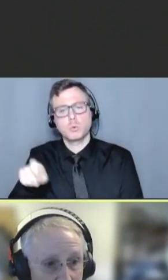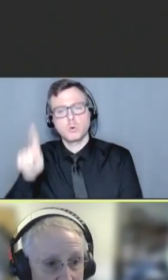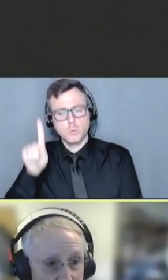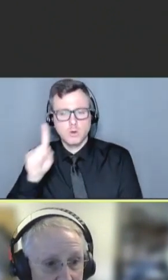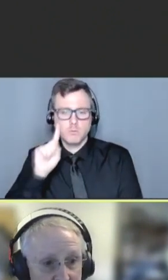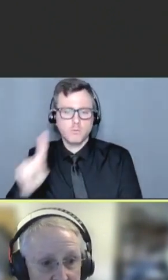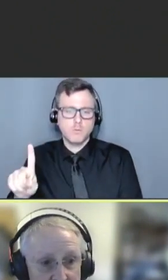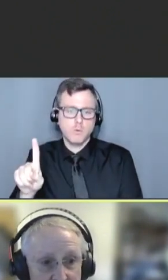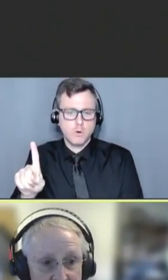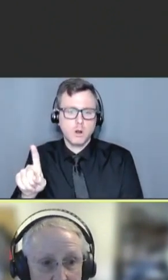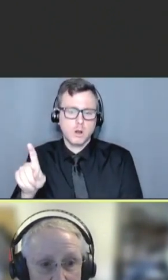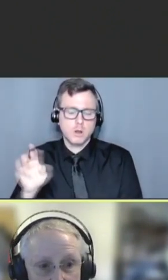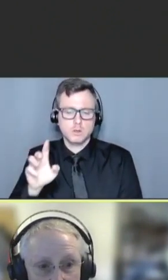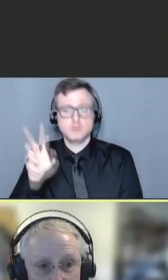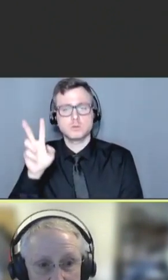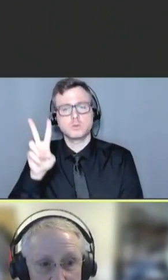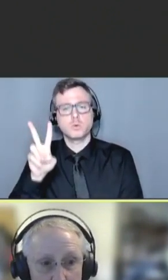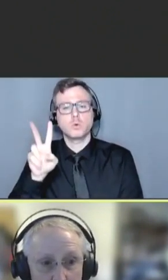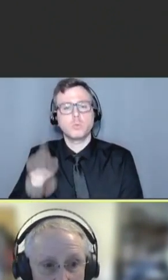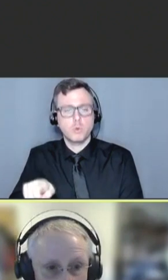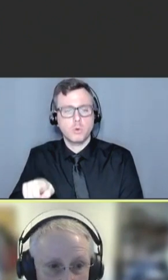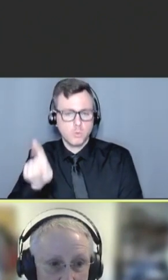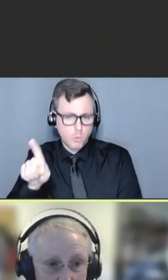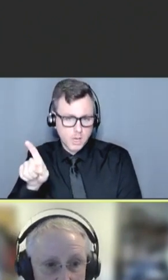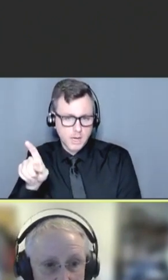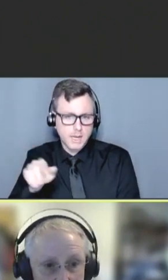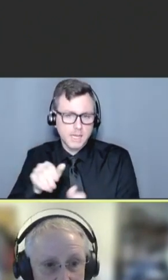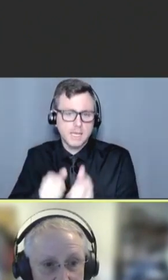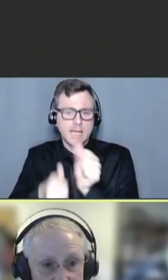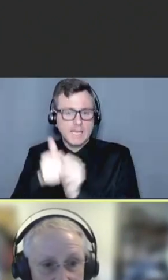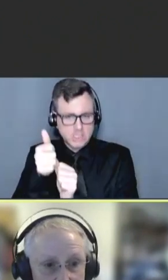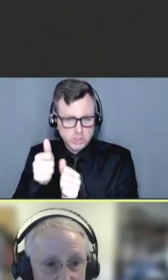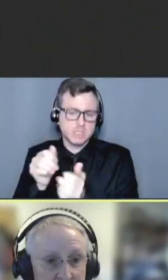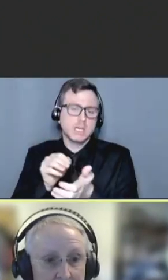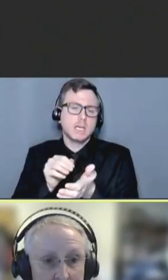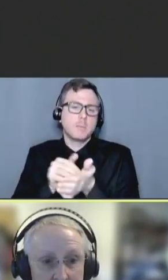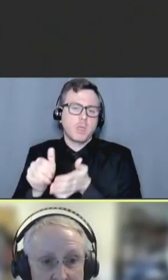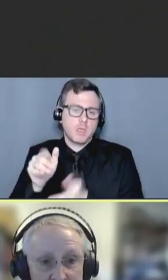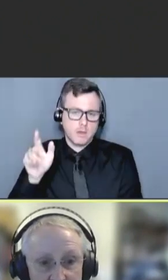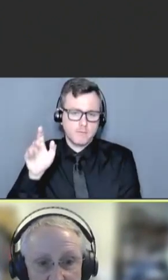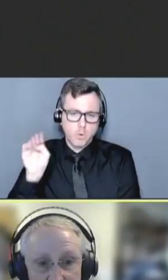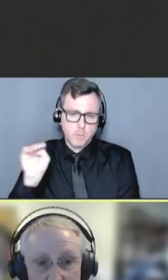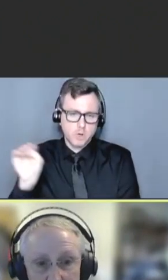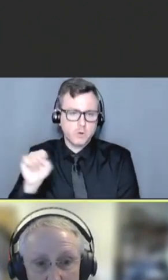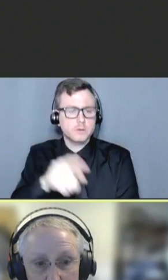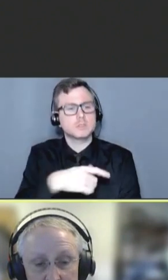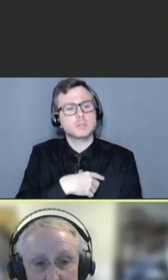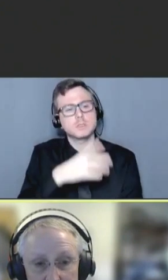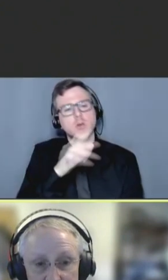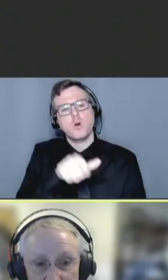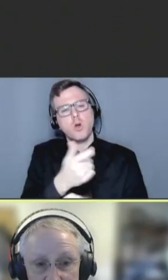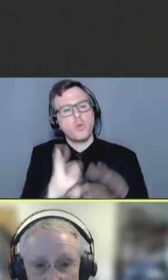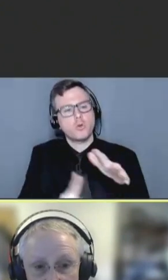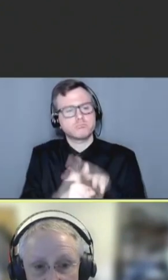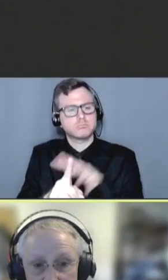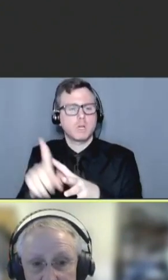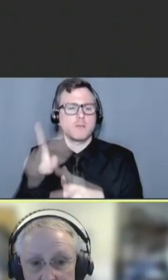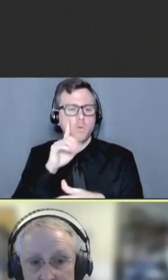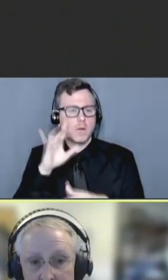And the incidence of ischemic stroke in historical studies among ages 65 and older is between 670 and